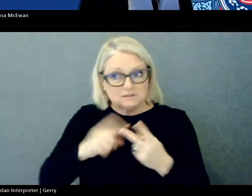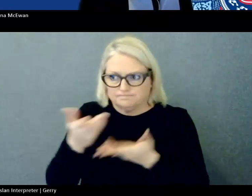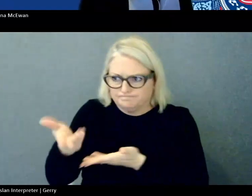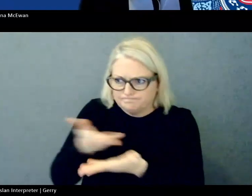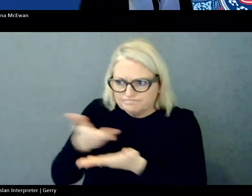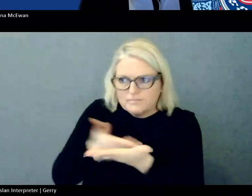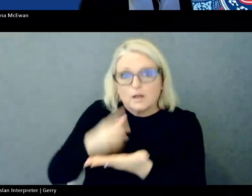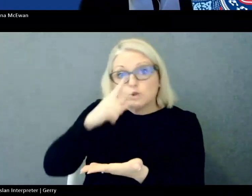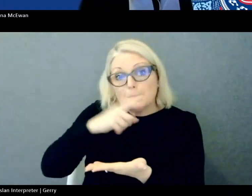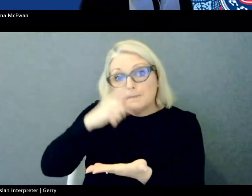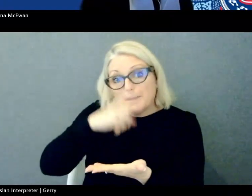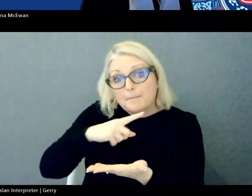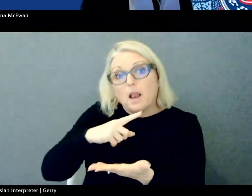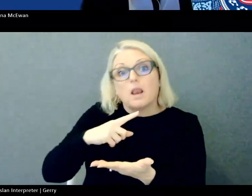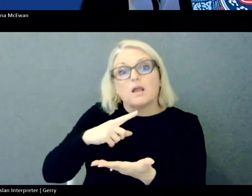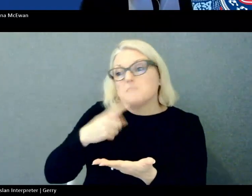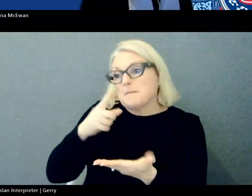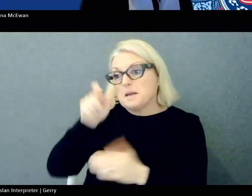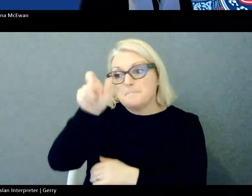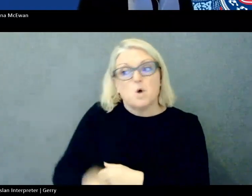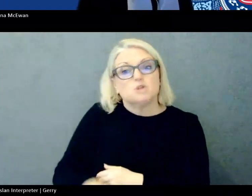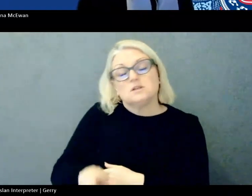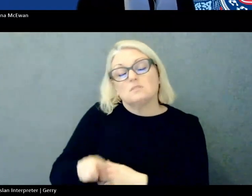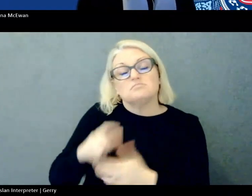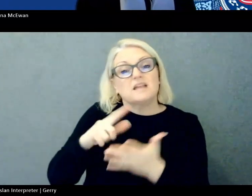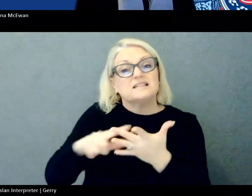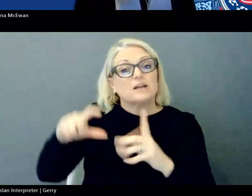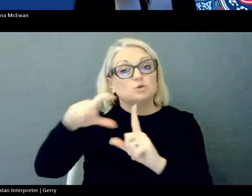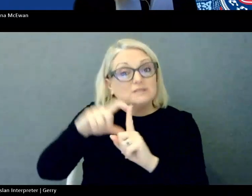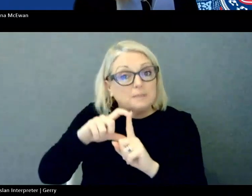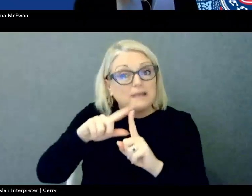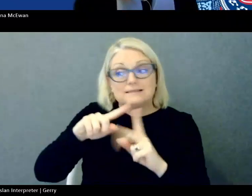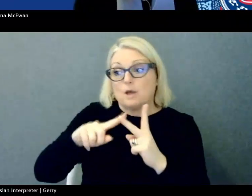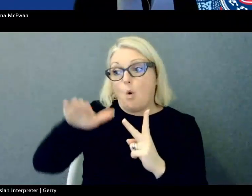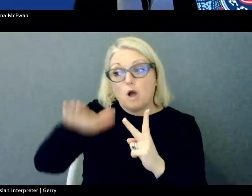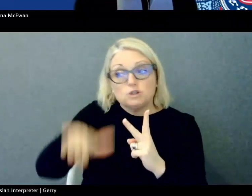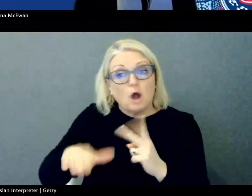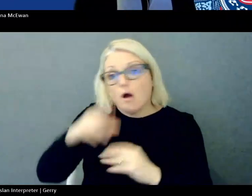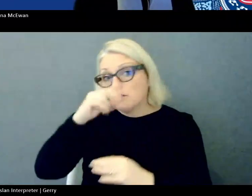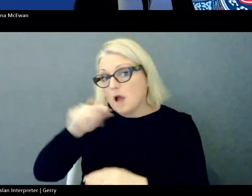or for out-of-home care, the child or young person in those services?